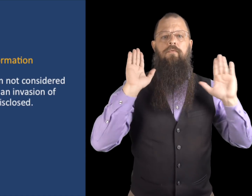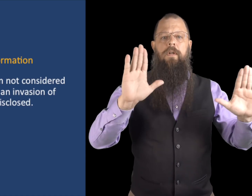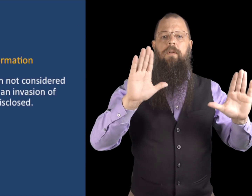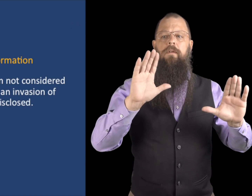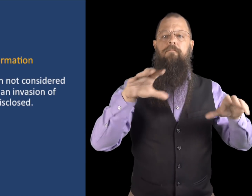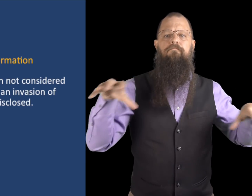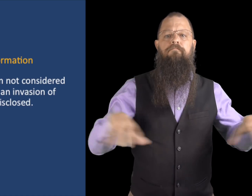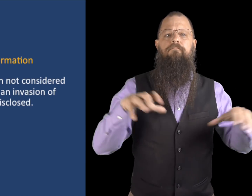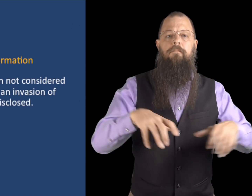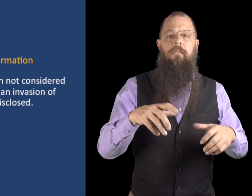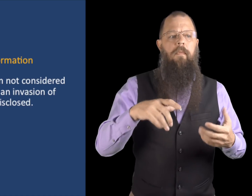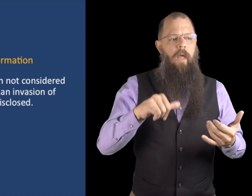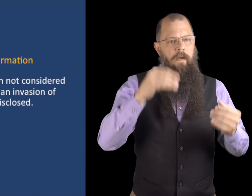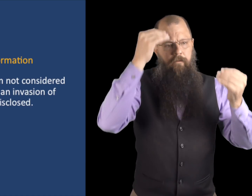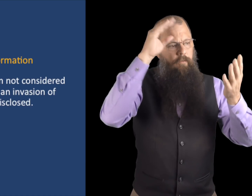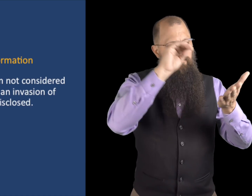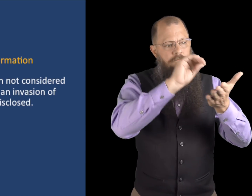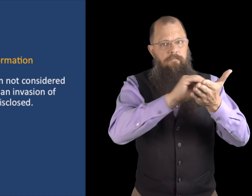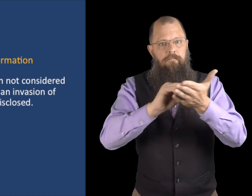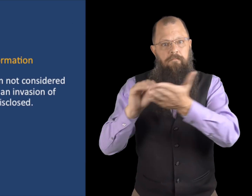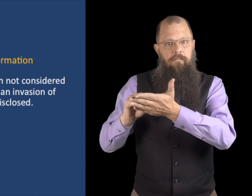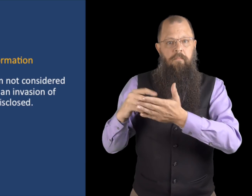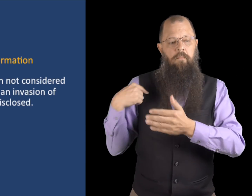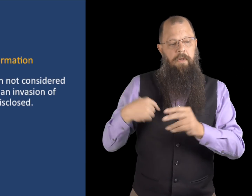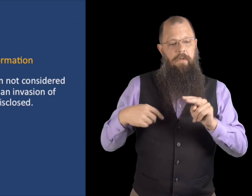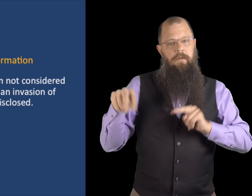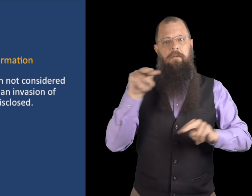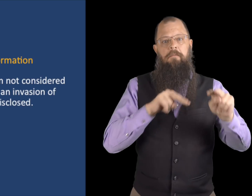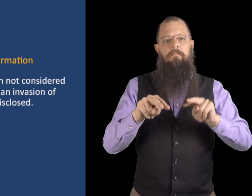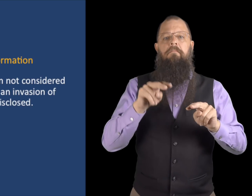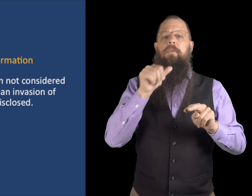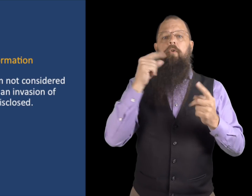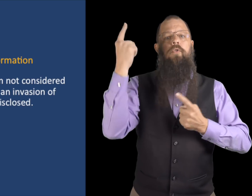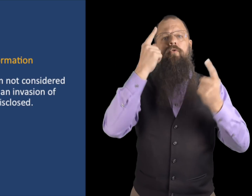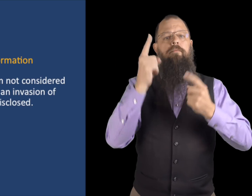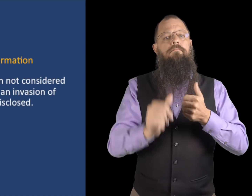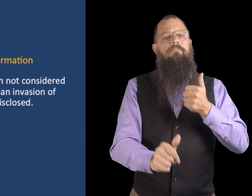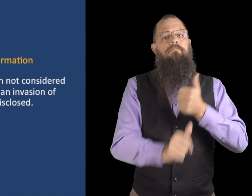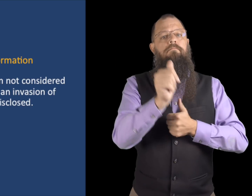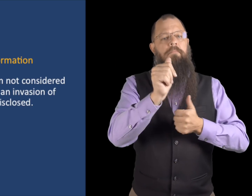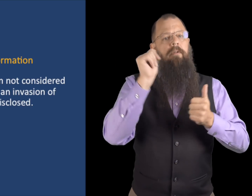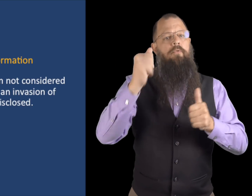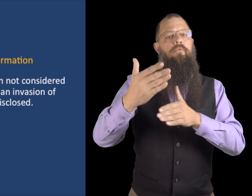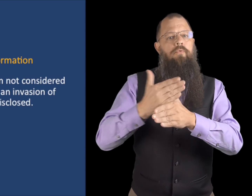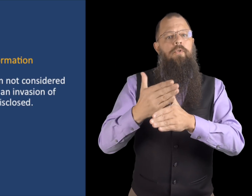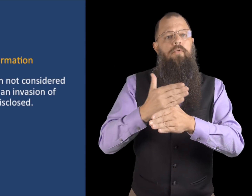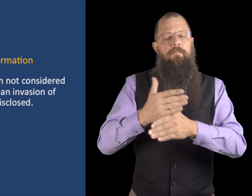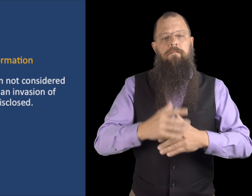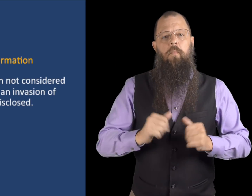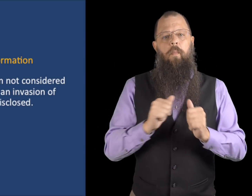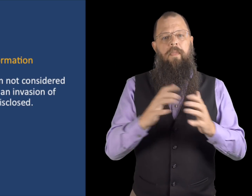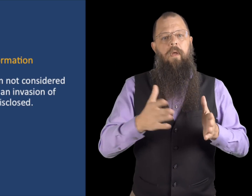announcements regarding student success or performance. These are all considered